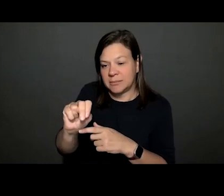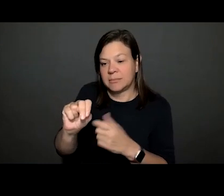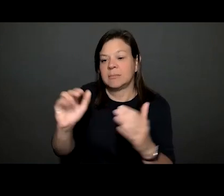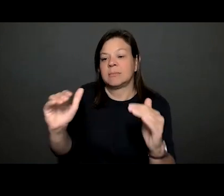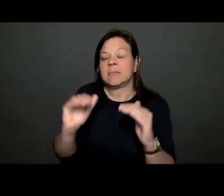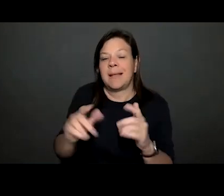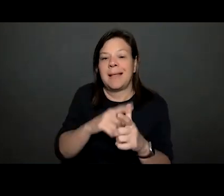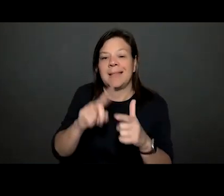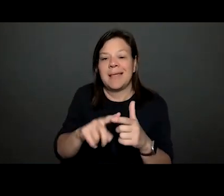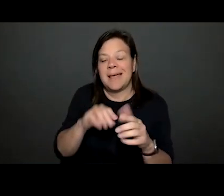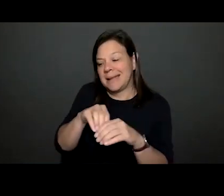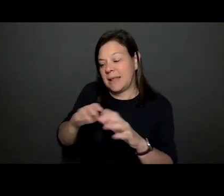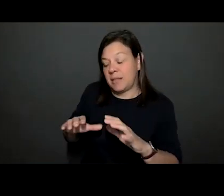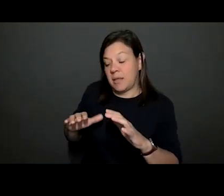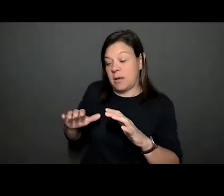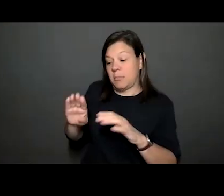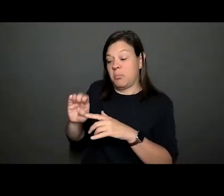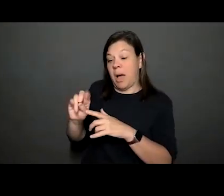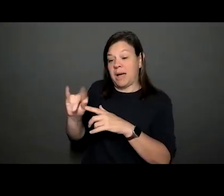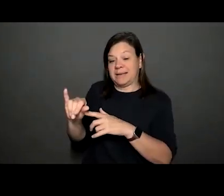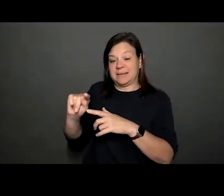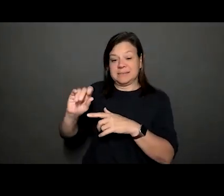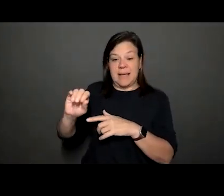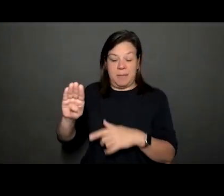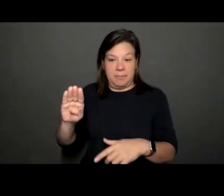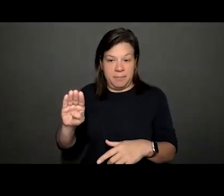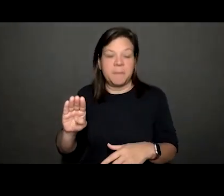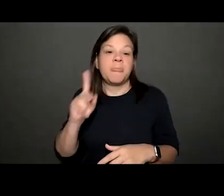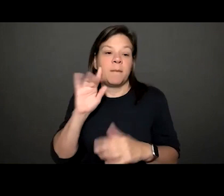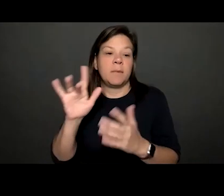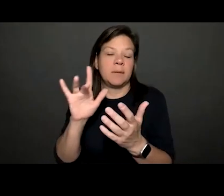AND WE'RE IN THE BODY TAB NOW AND CLICK ON GRAPHQL.